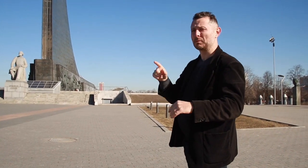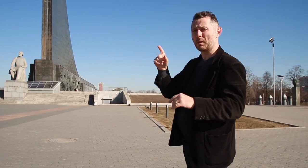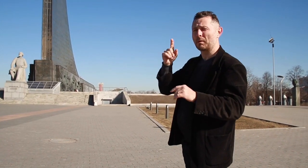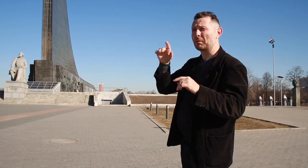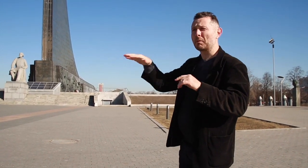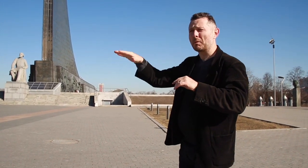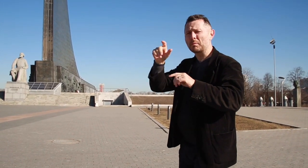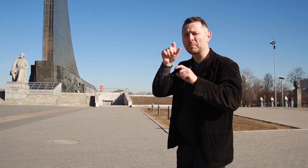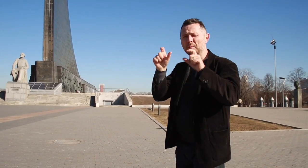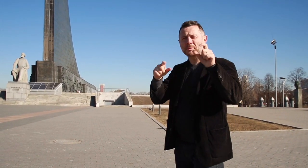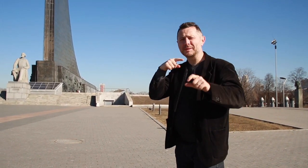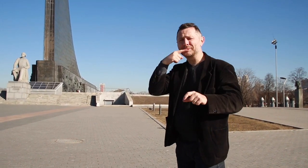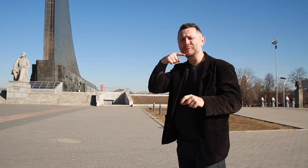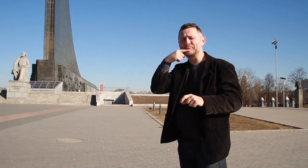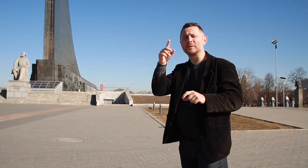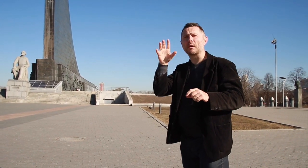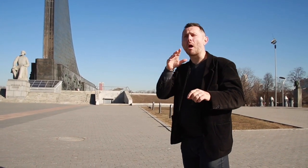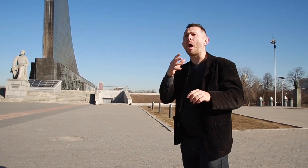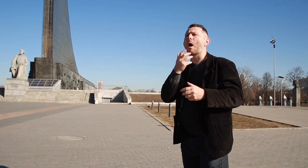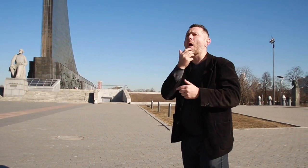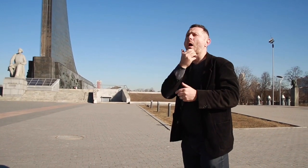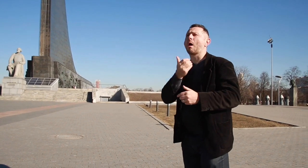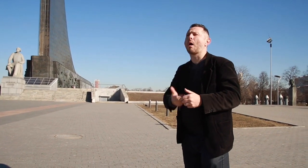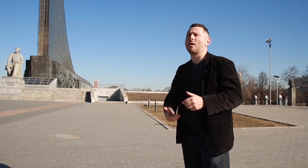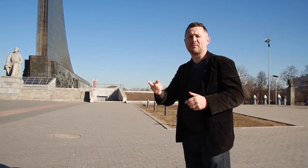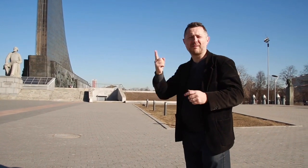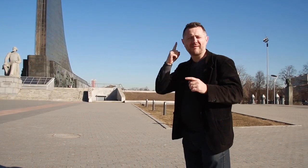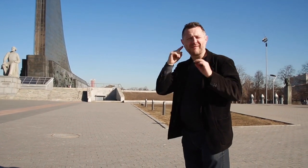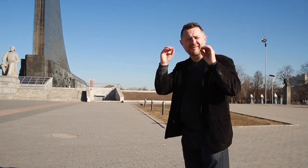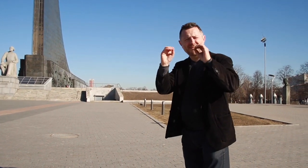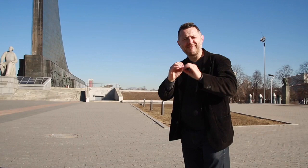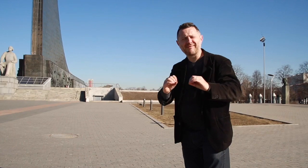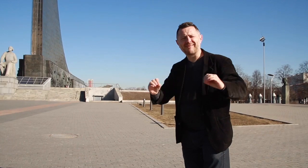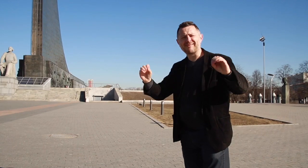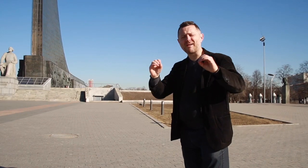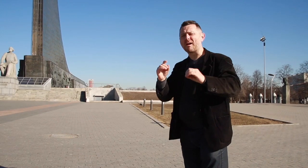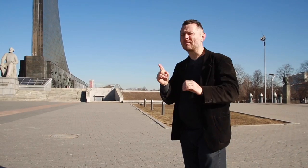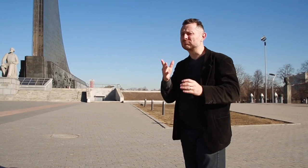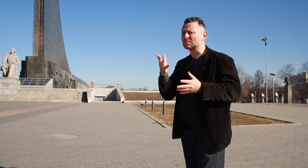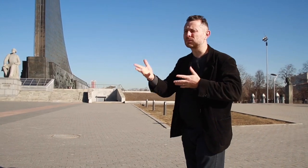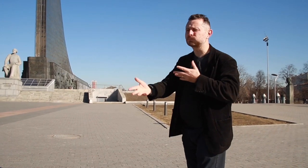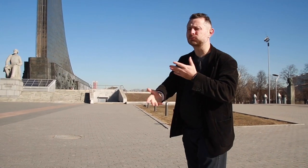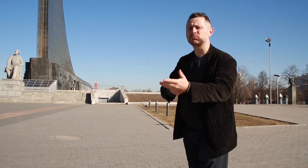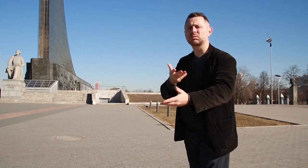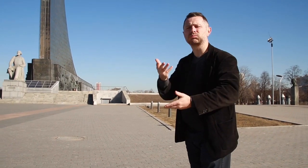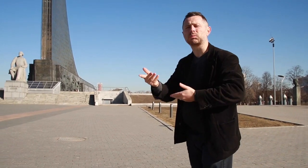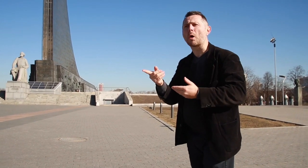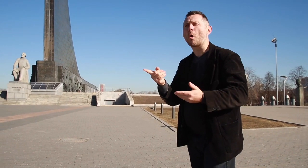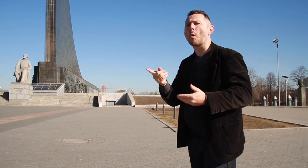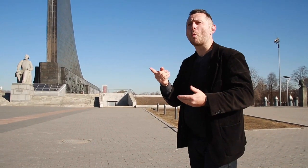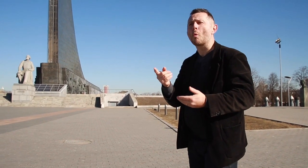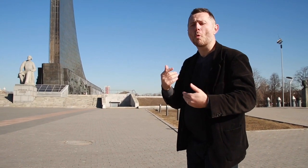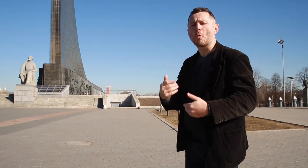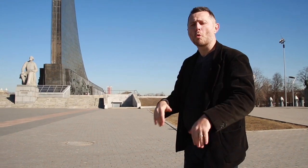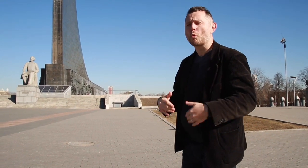he also continued to work on his theories about space flight. When he was at home,